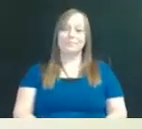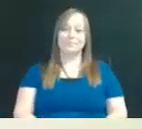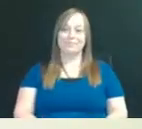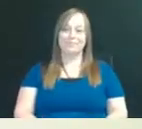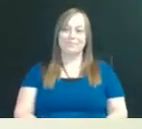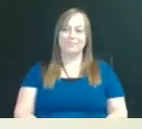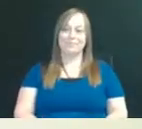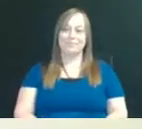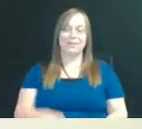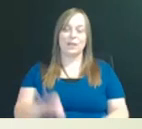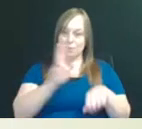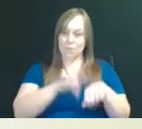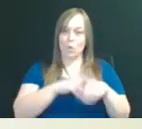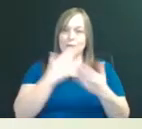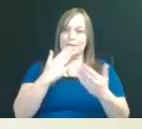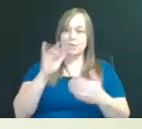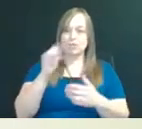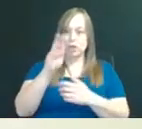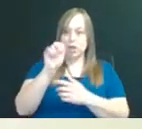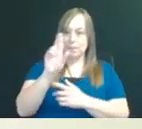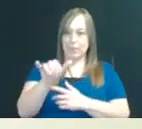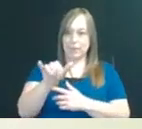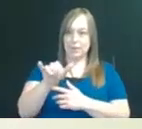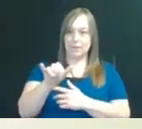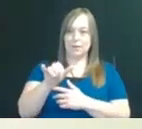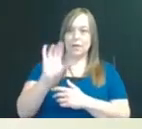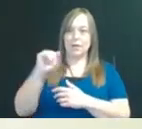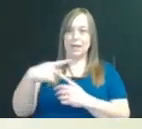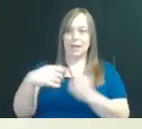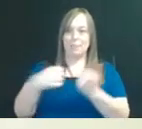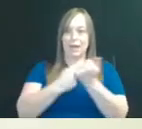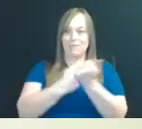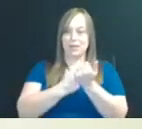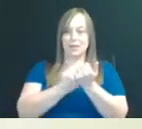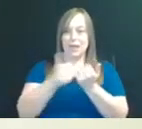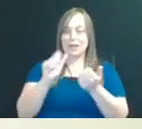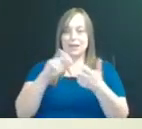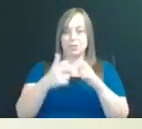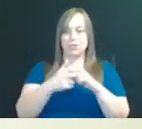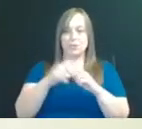[Helen] And of course, thank you Jeremy, our CAP advocate. If you're ever having issues with ACCES-VR